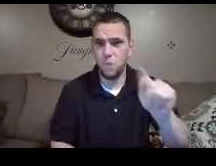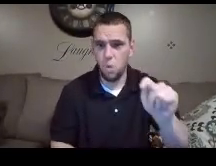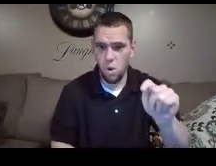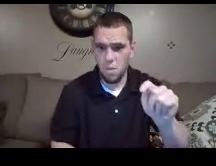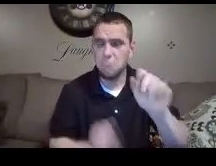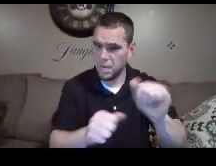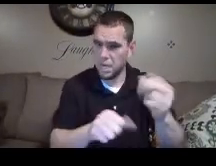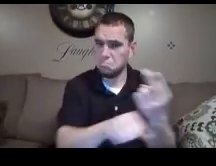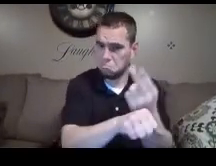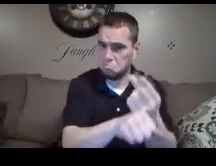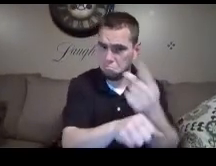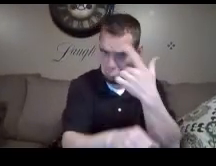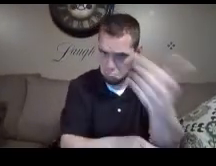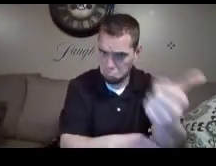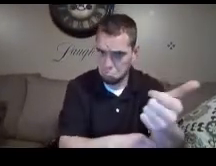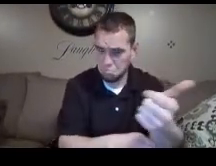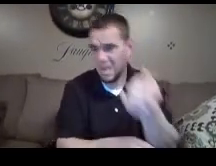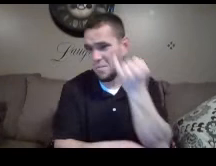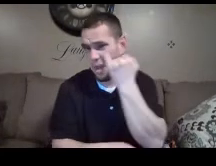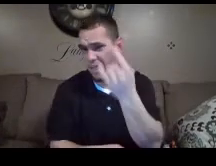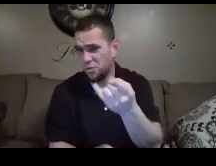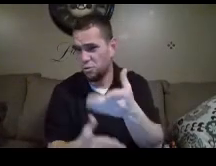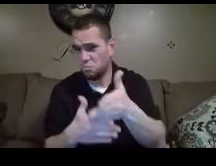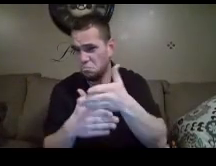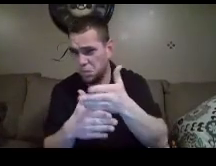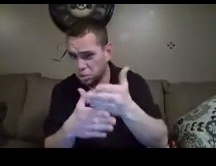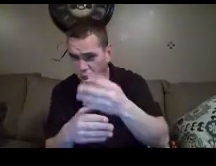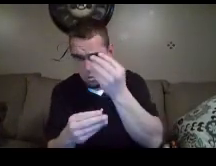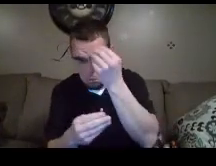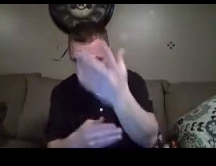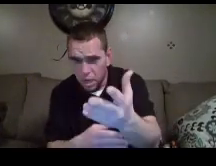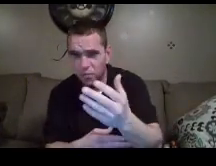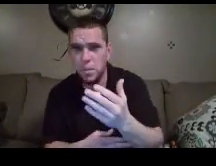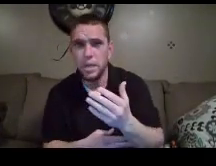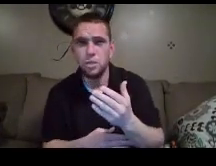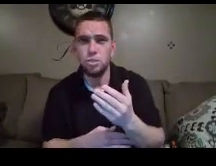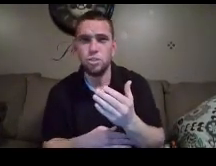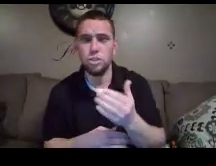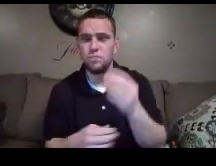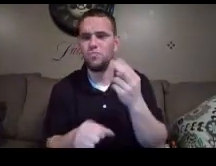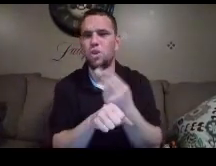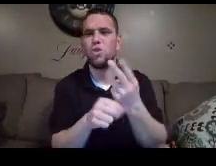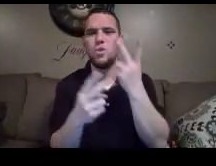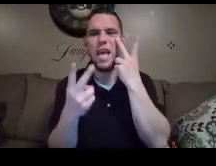conveying information by a visual change that you have that written out in some other way so that